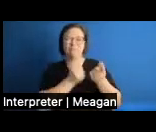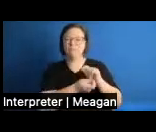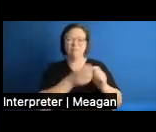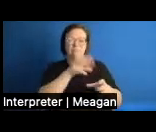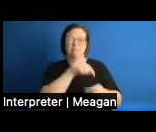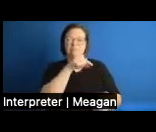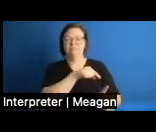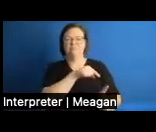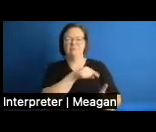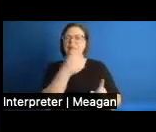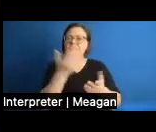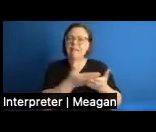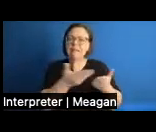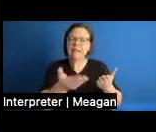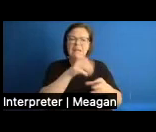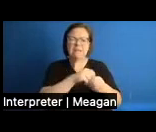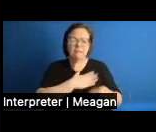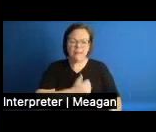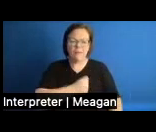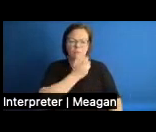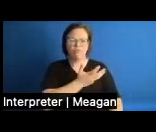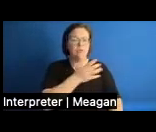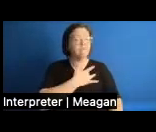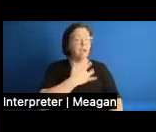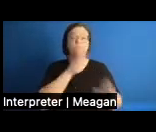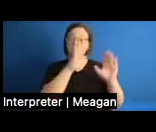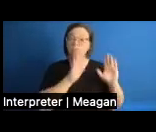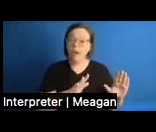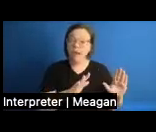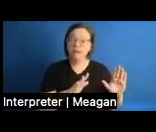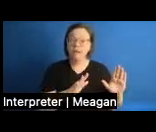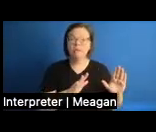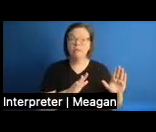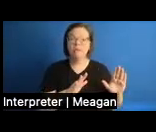that there were things in it that felt great to me that I myself wasn't writing toward.